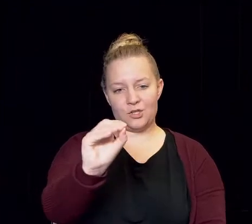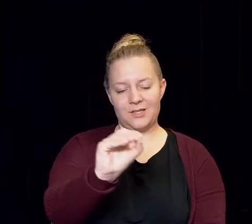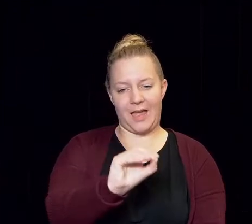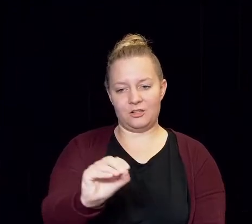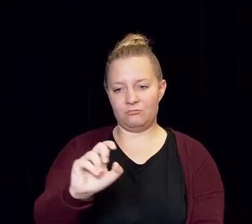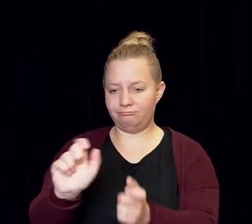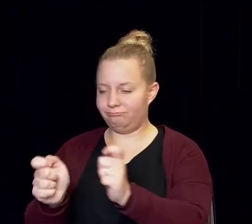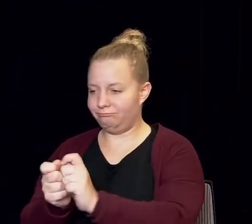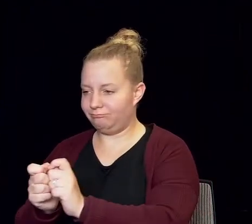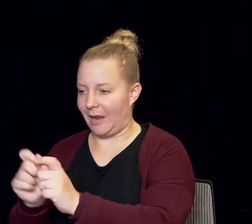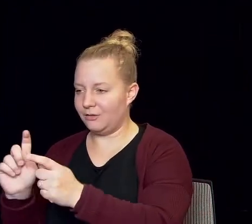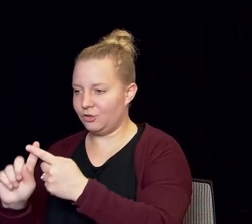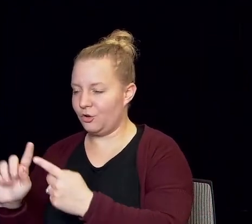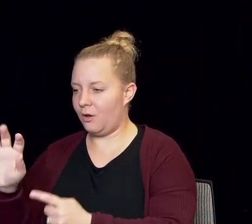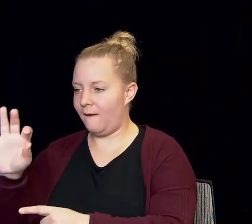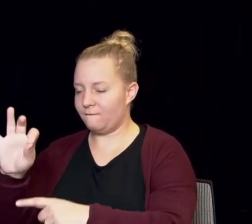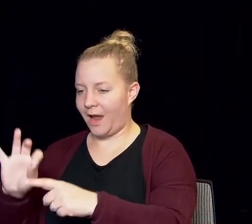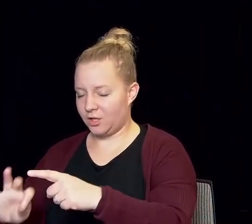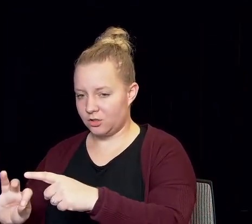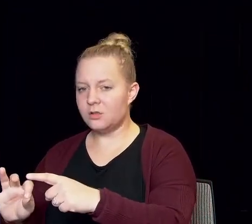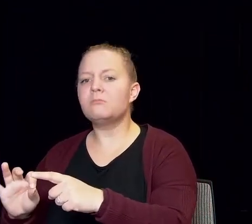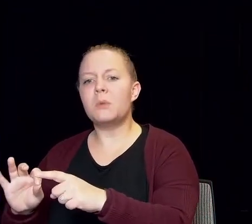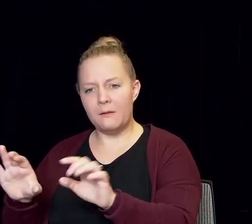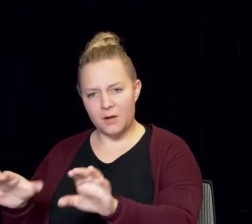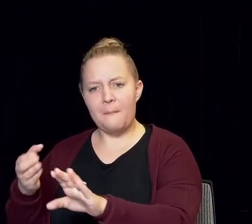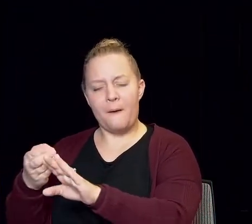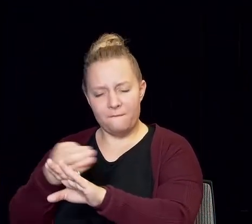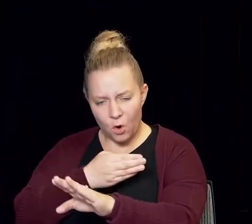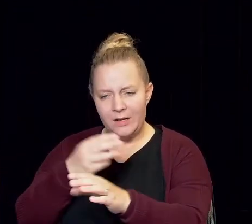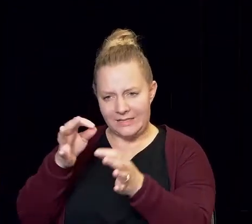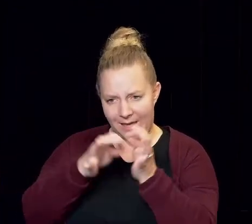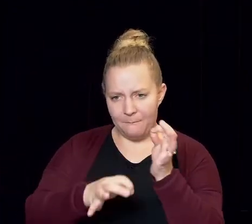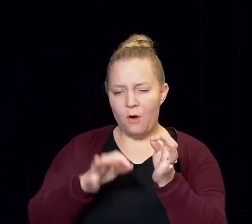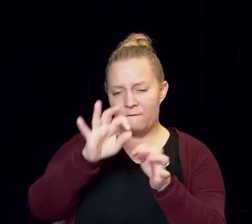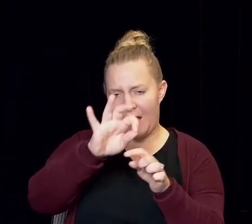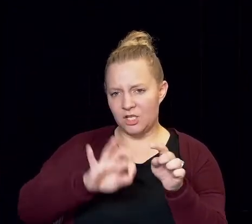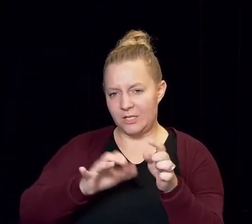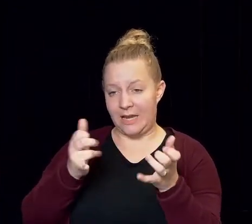we're going to do it from a complex fraction. So, we're going to break these notes into the three